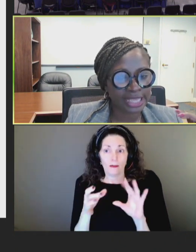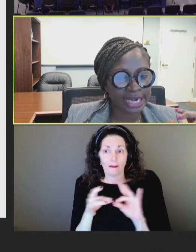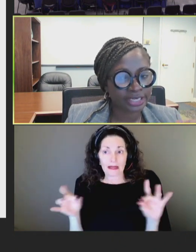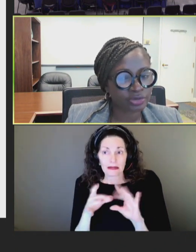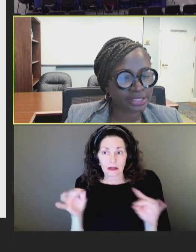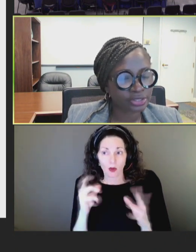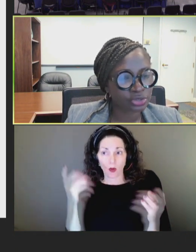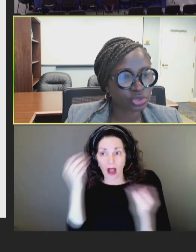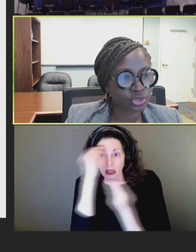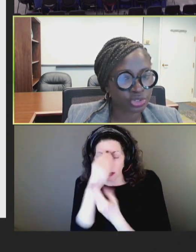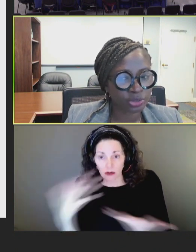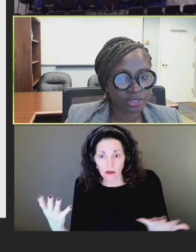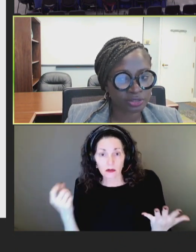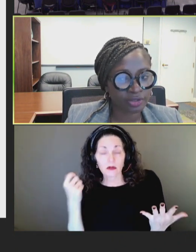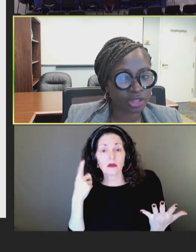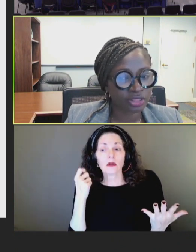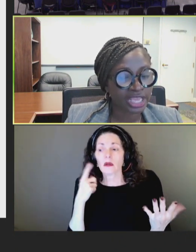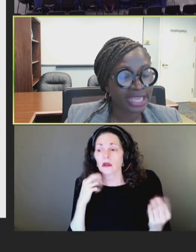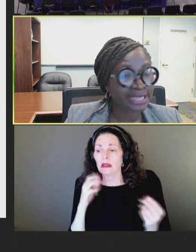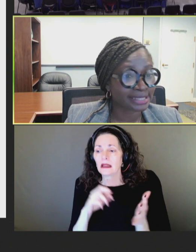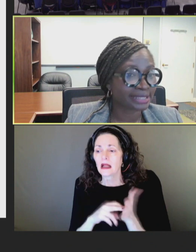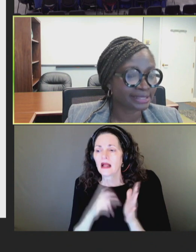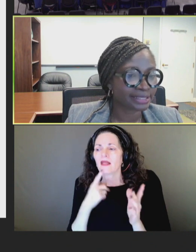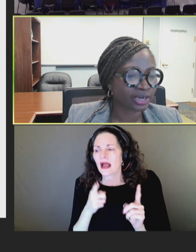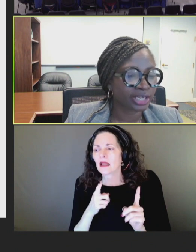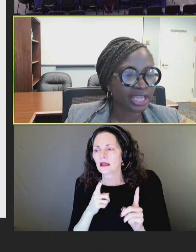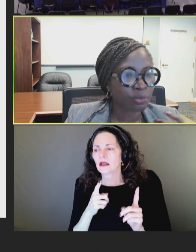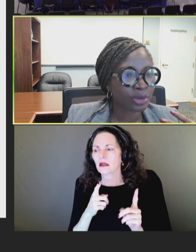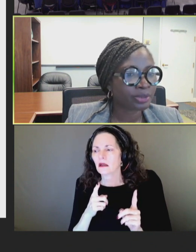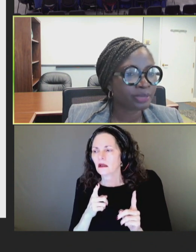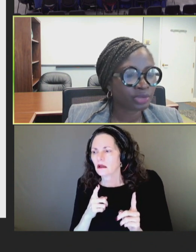that addressing social determinants of health is necessary. When people